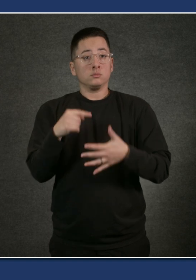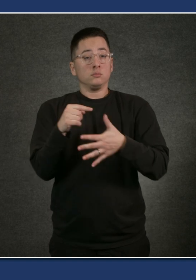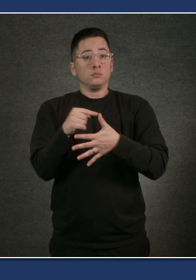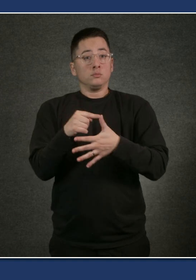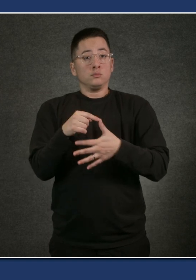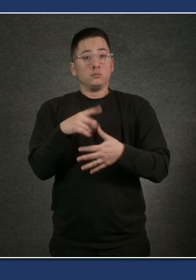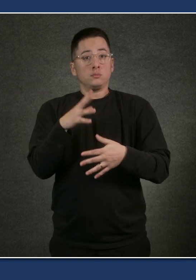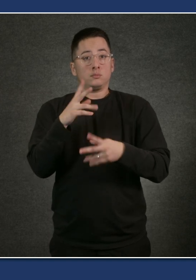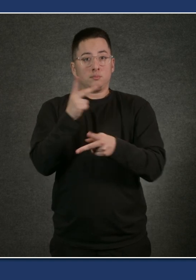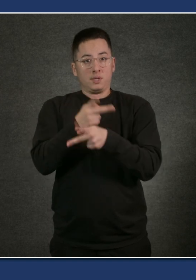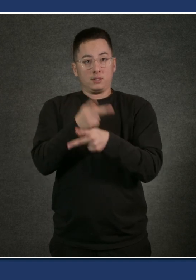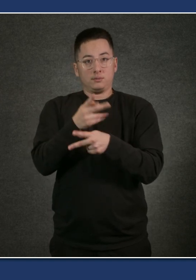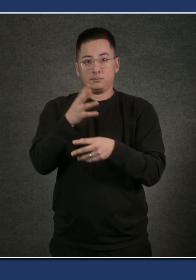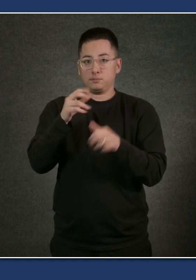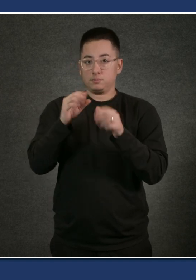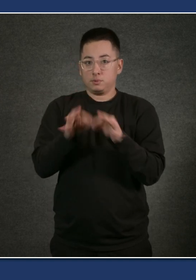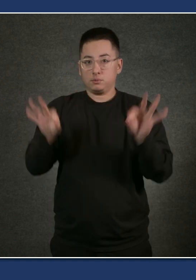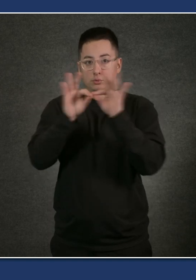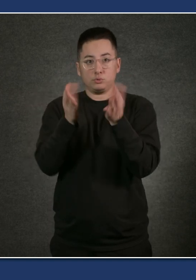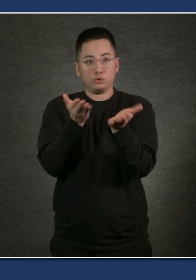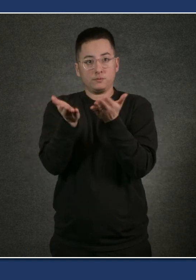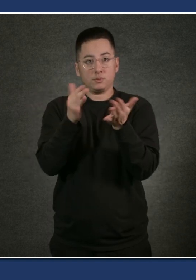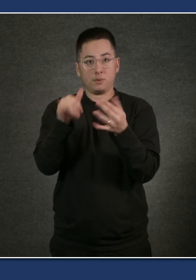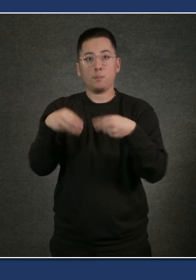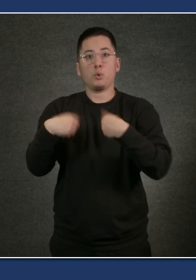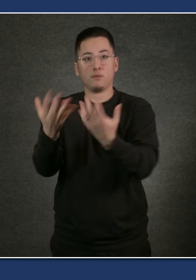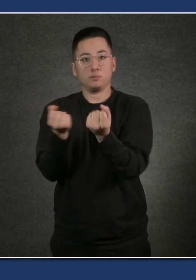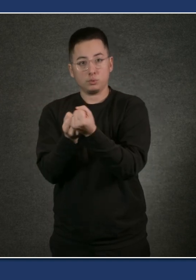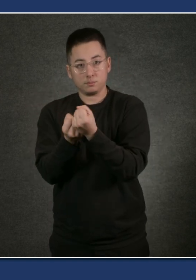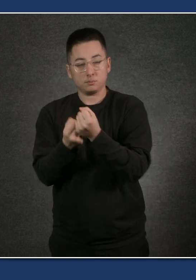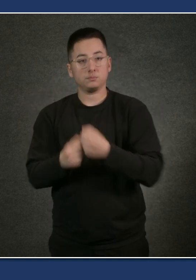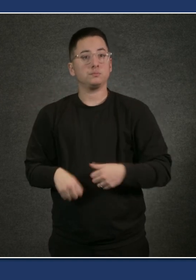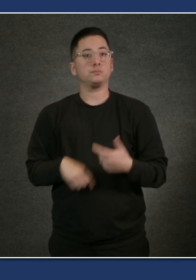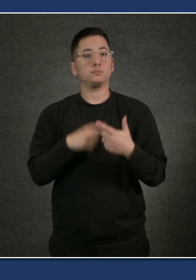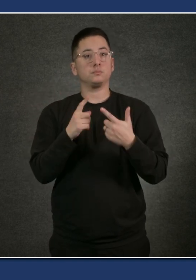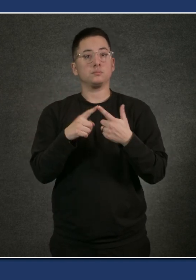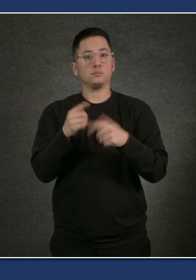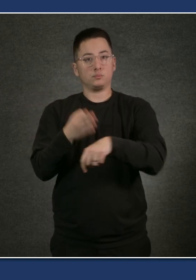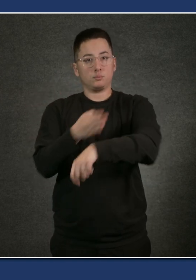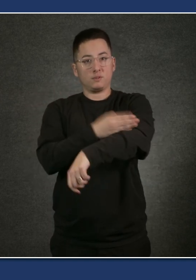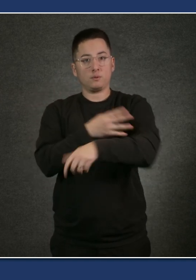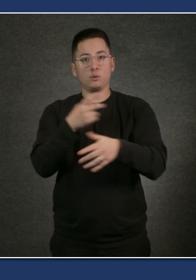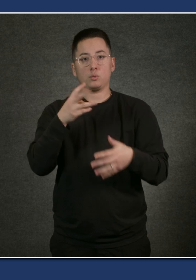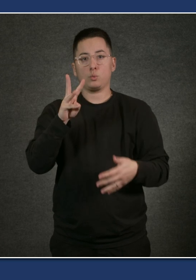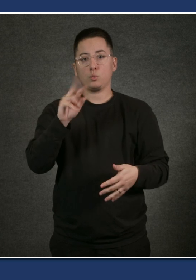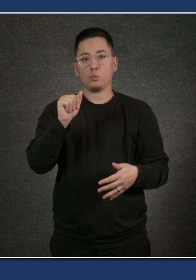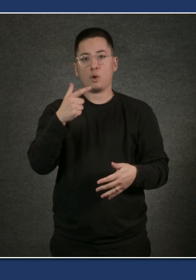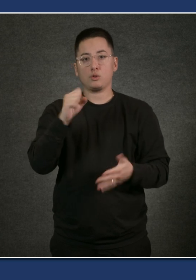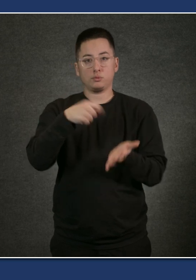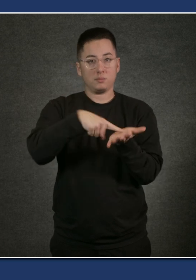Maintain essential services that provide community-based home care and access to healthcare for individuals